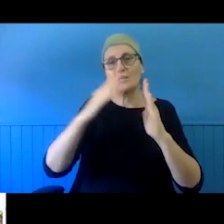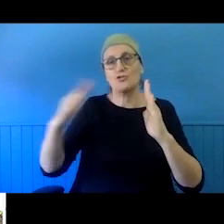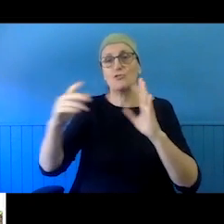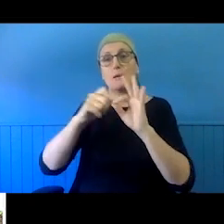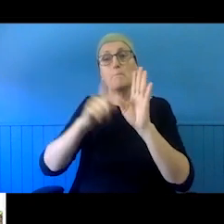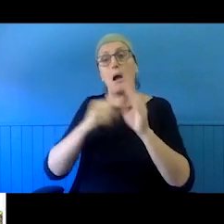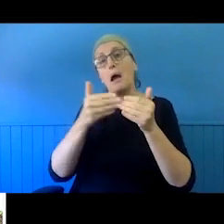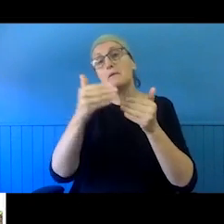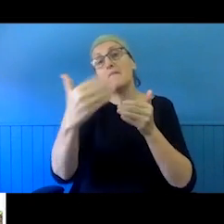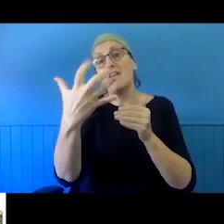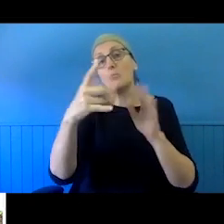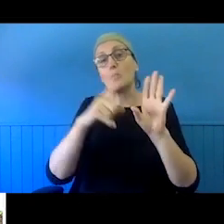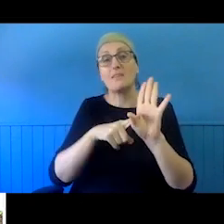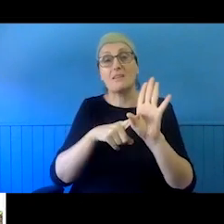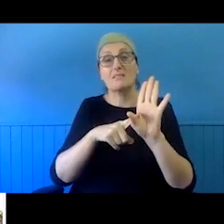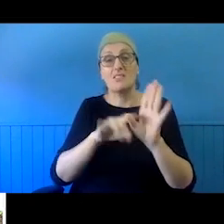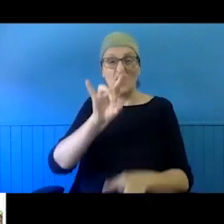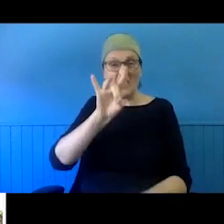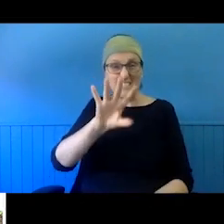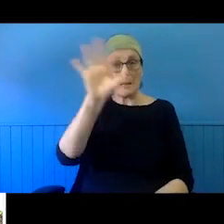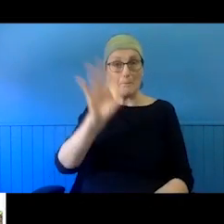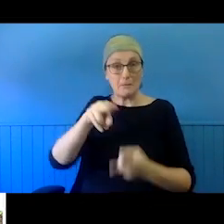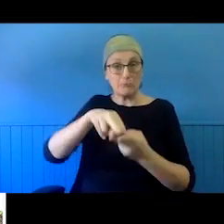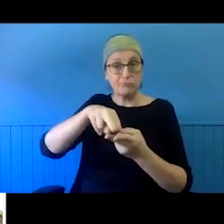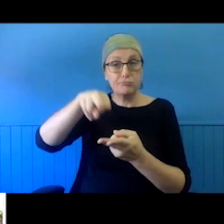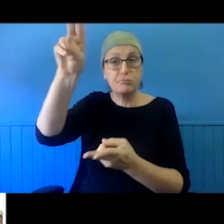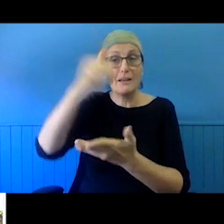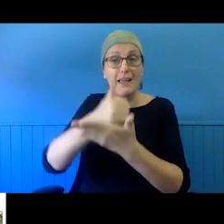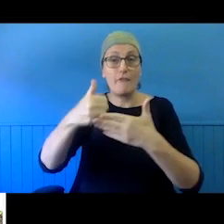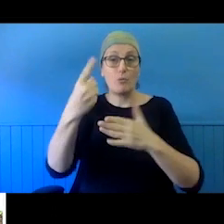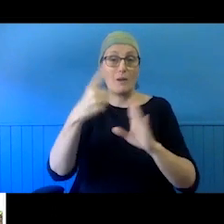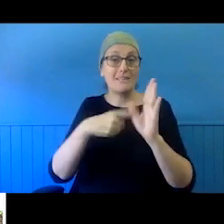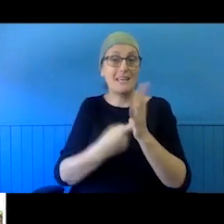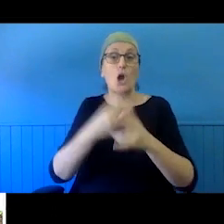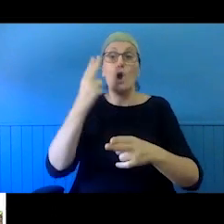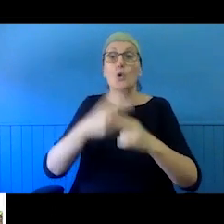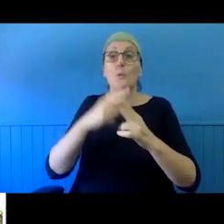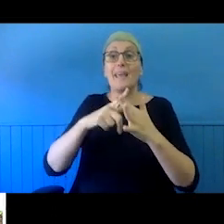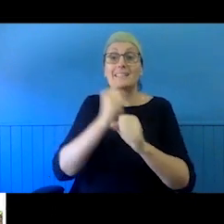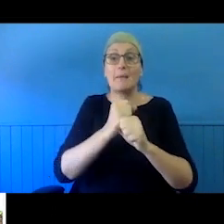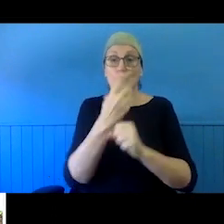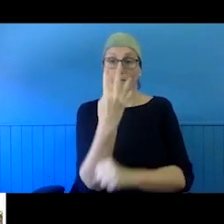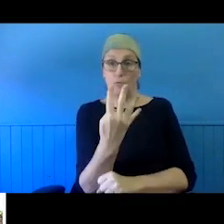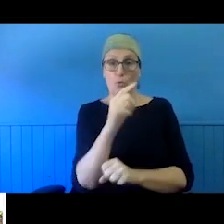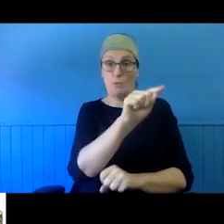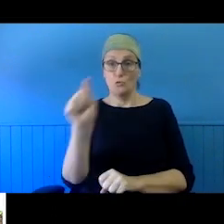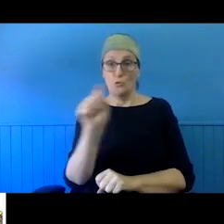platforms that I would say are interesting here. One is Masterclass. As you can see from the examples I'm showing on screen, this